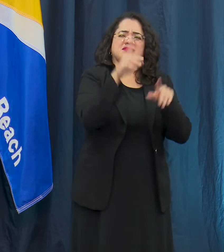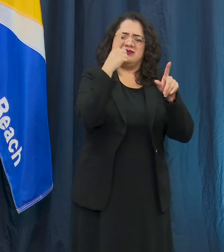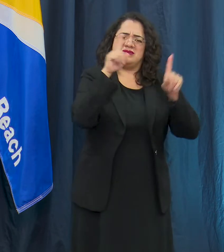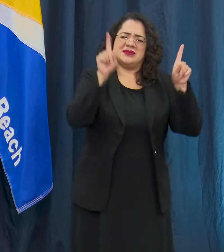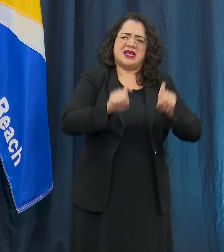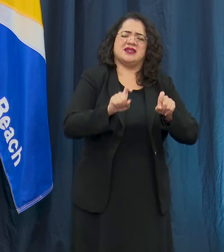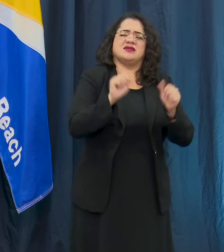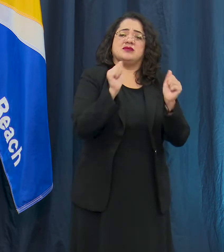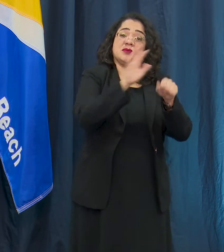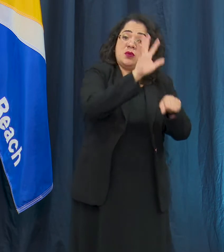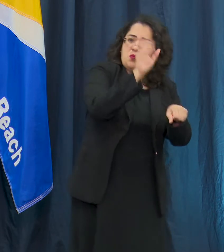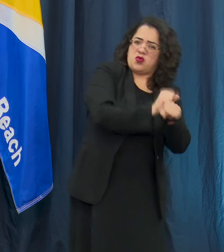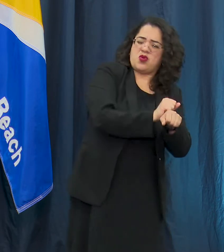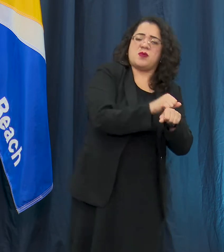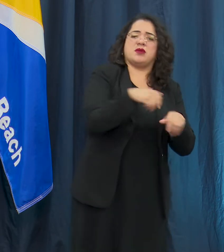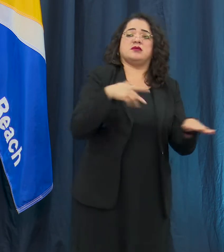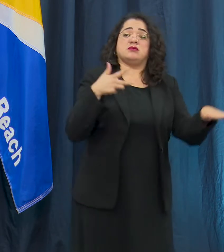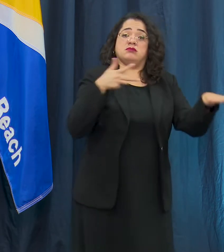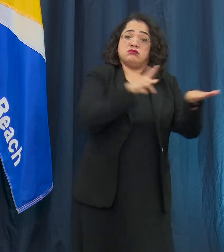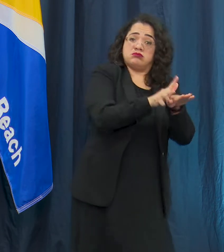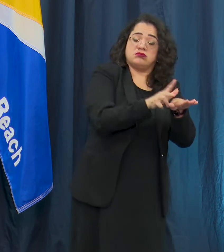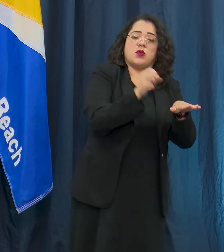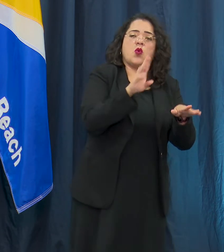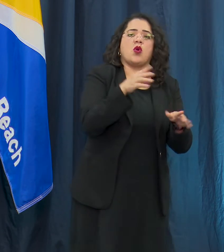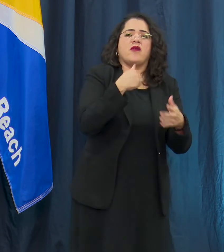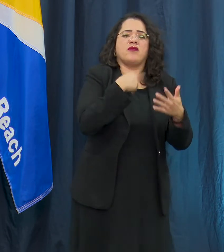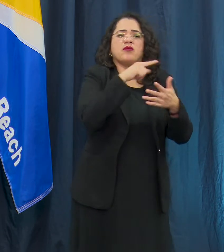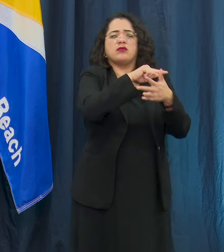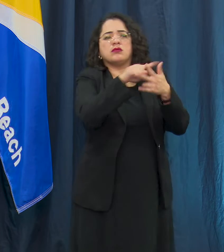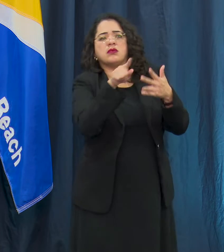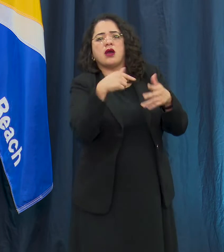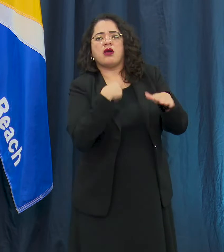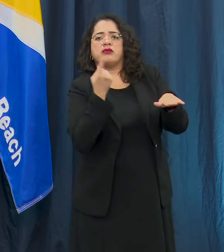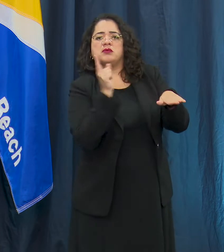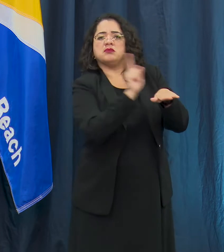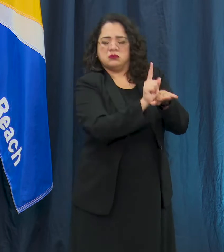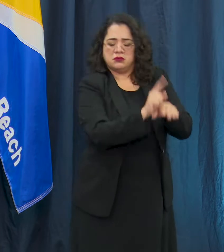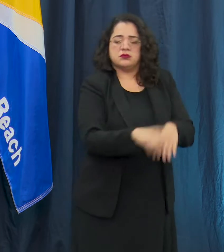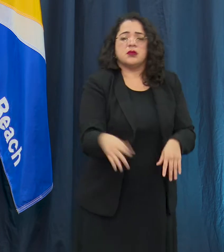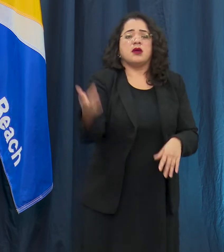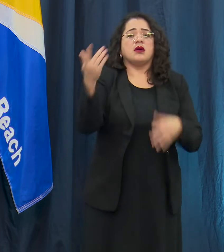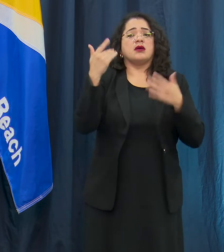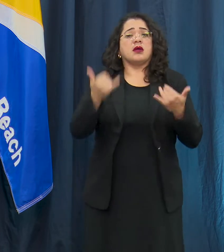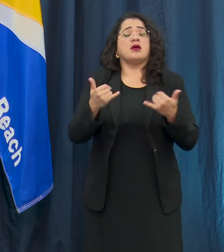talk to you about today which is the first day of our Safer at Home Health